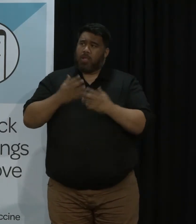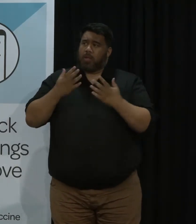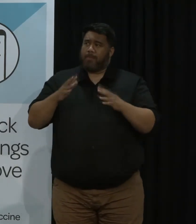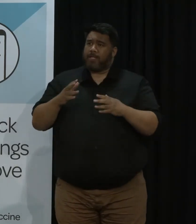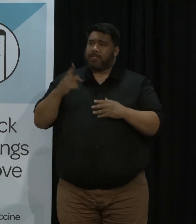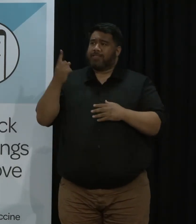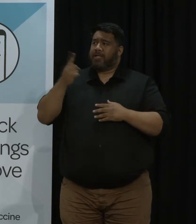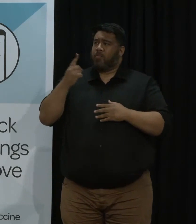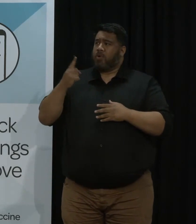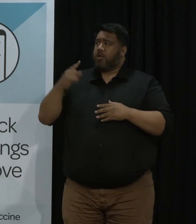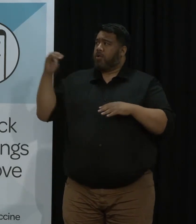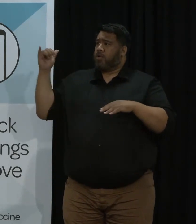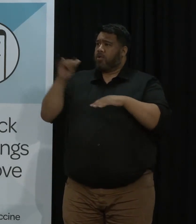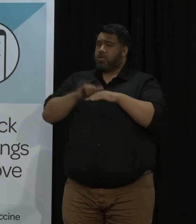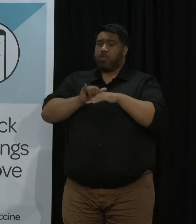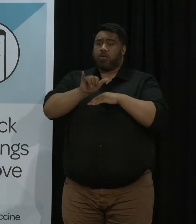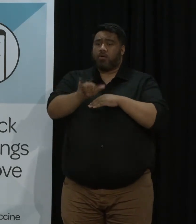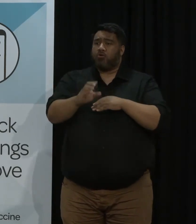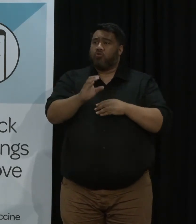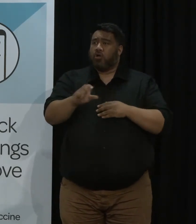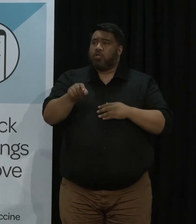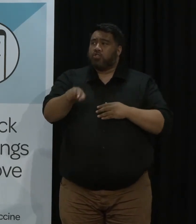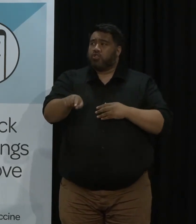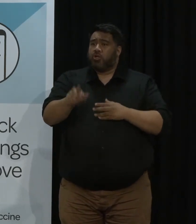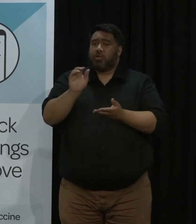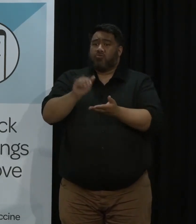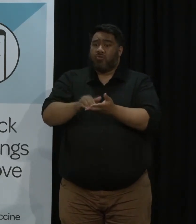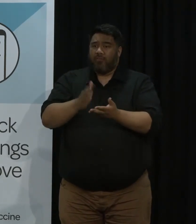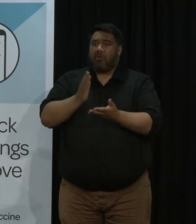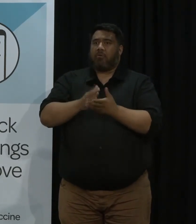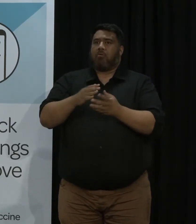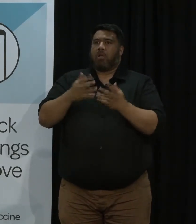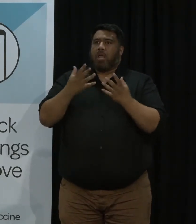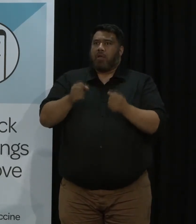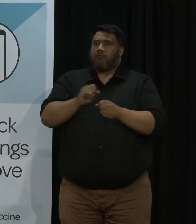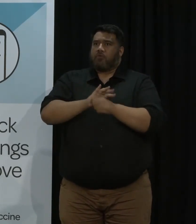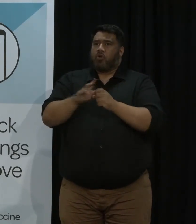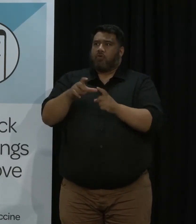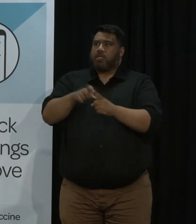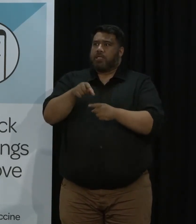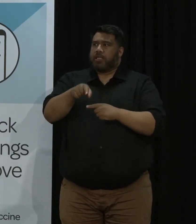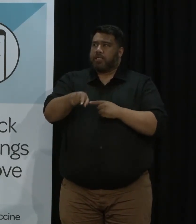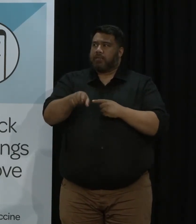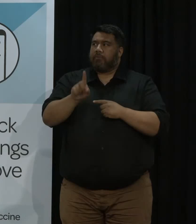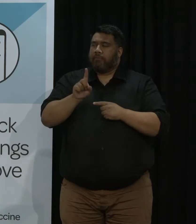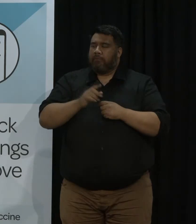home isolation, for example. So a couple of cases, someone